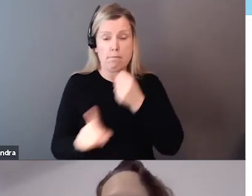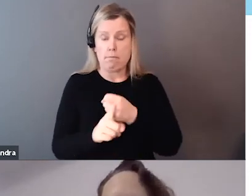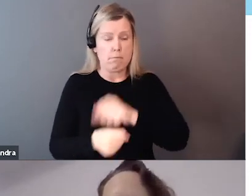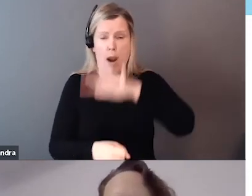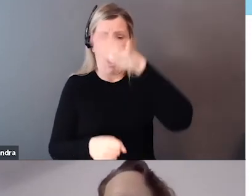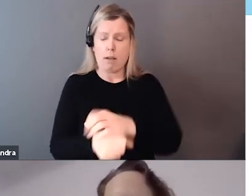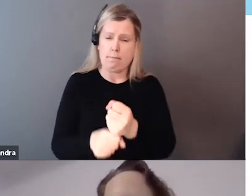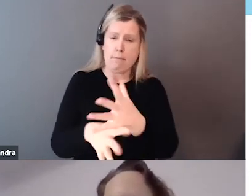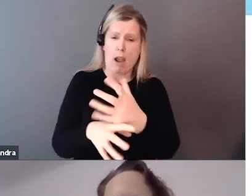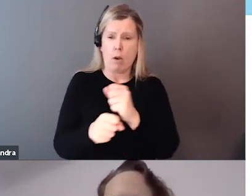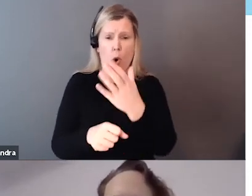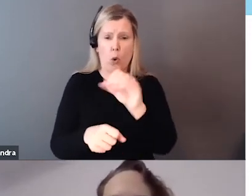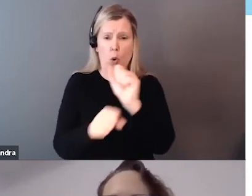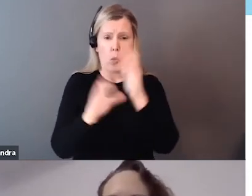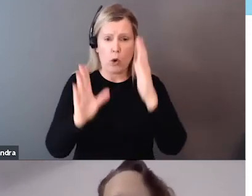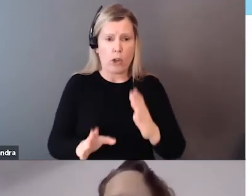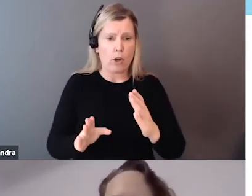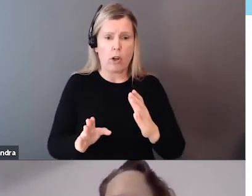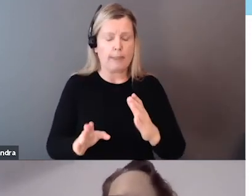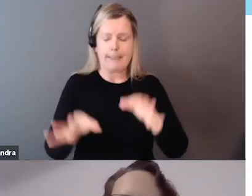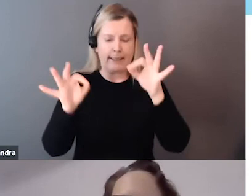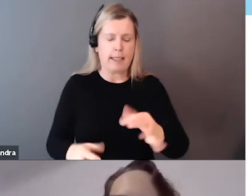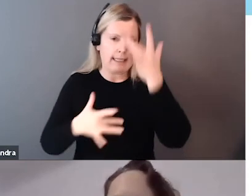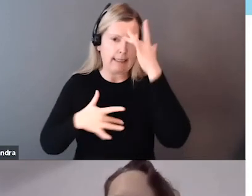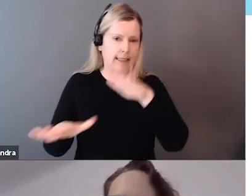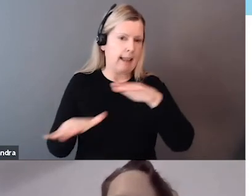left. She'd been showing up late for work and then often left team members to finish her work at the